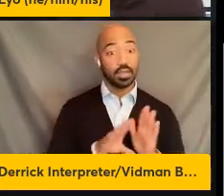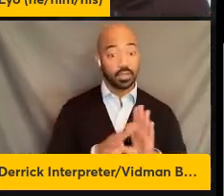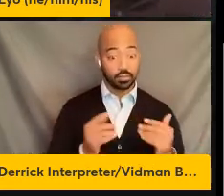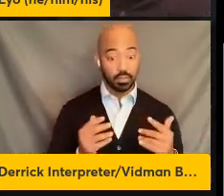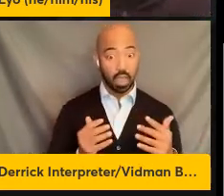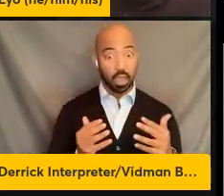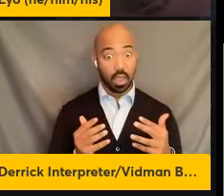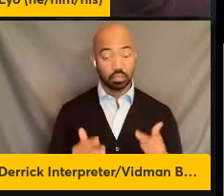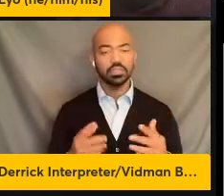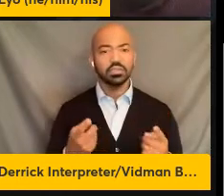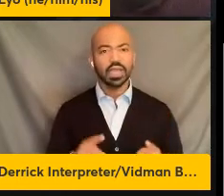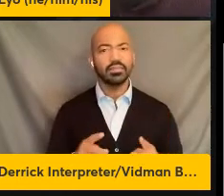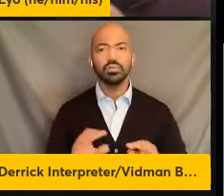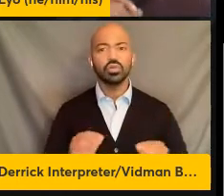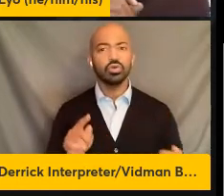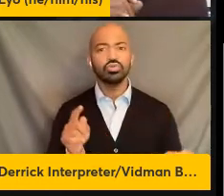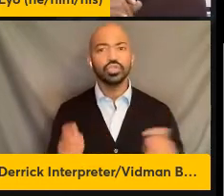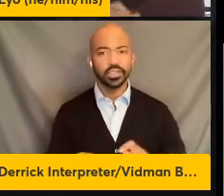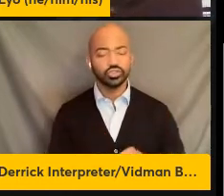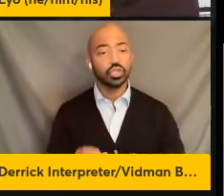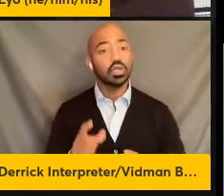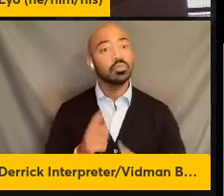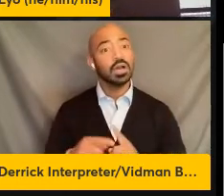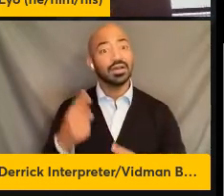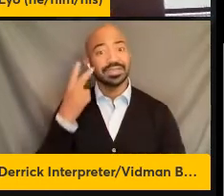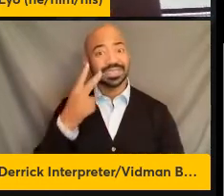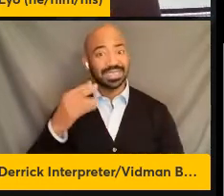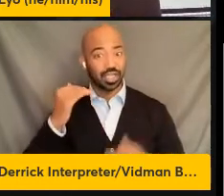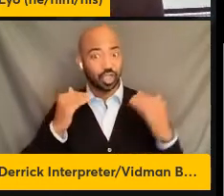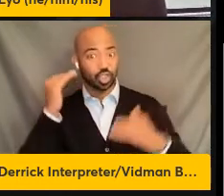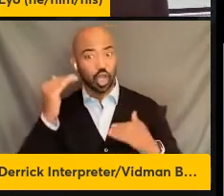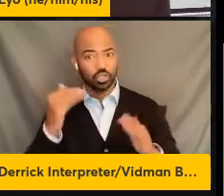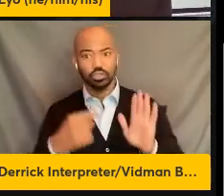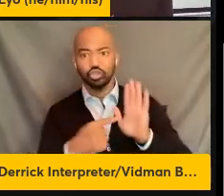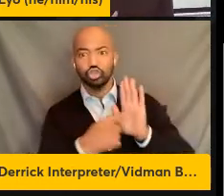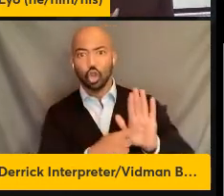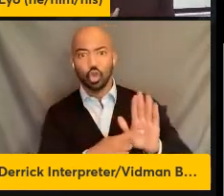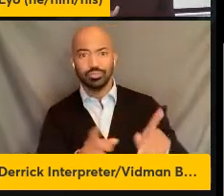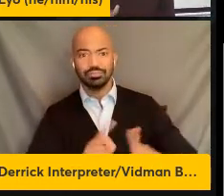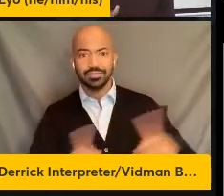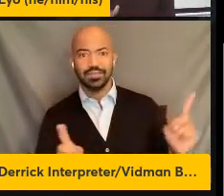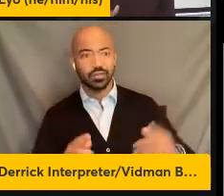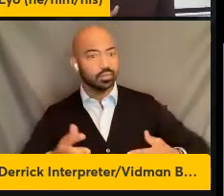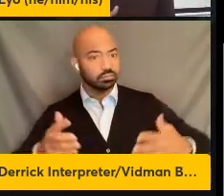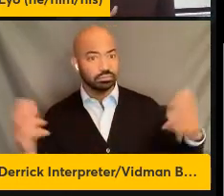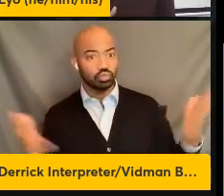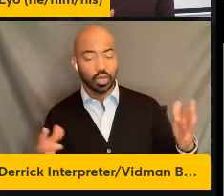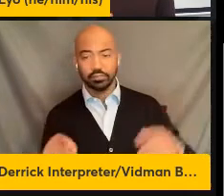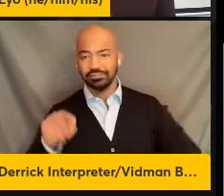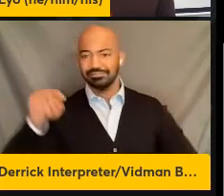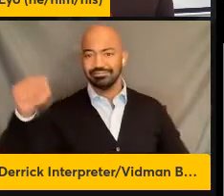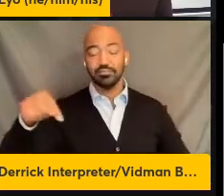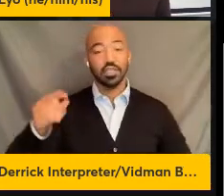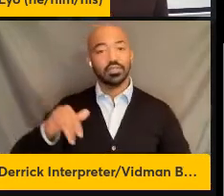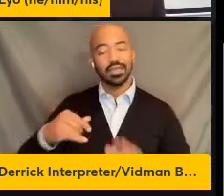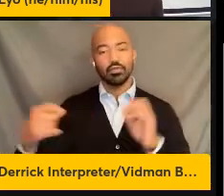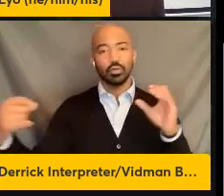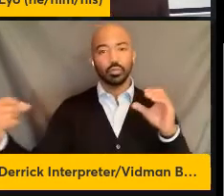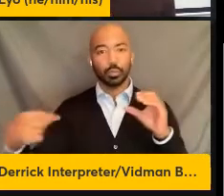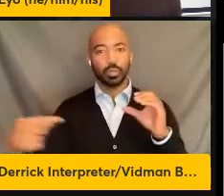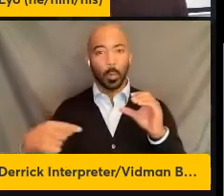changes. However, when we look into adults, what he sees and shows here is that this receptor is actually more highly